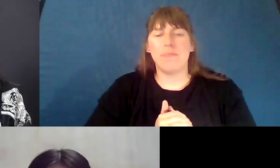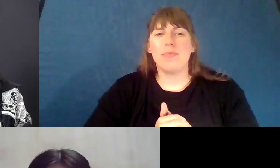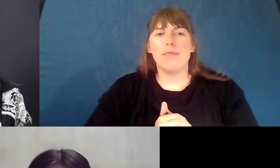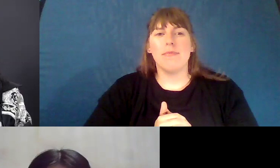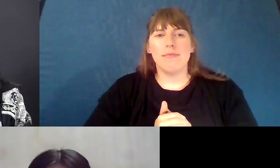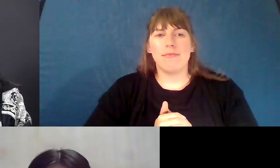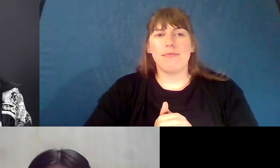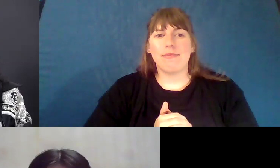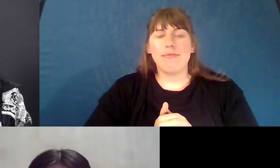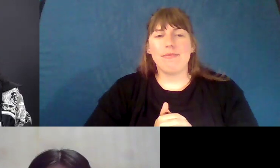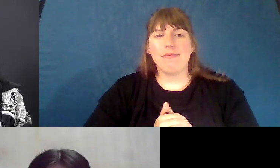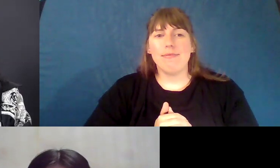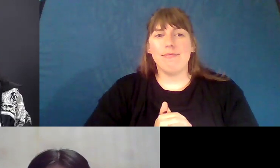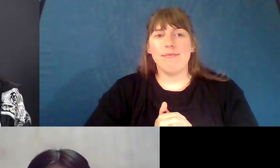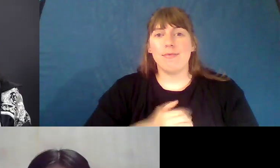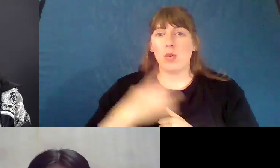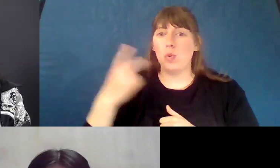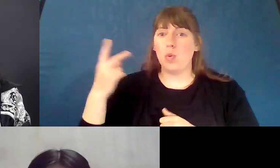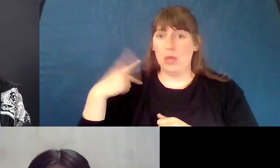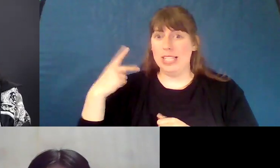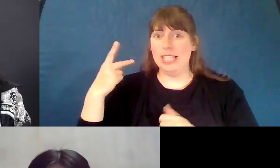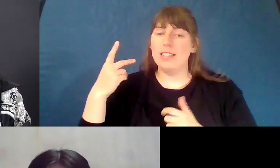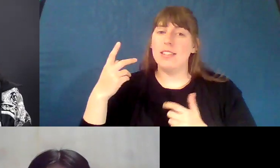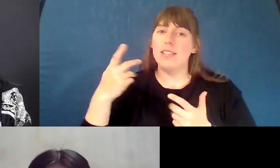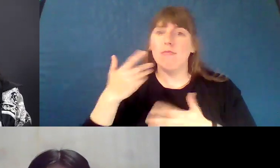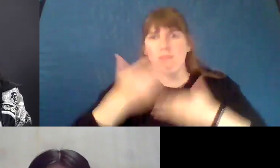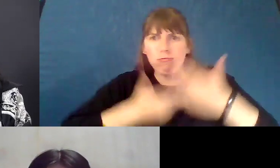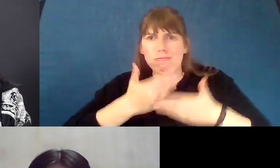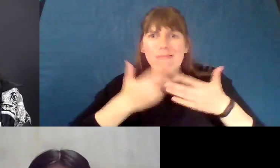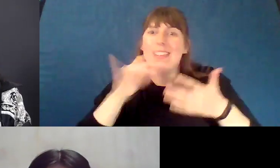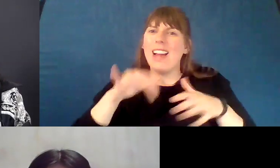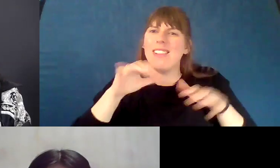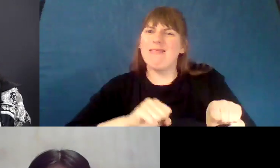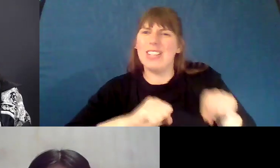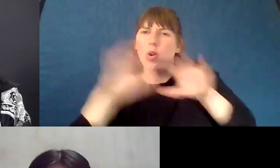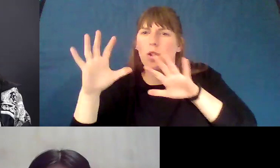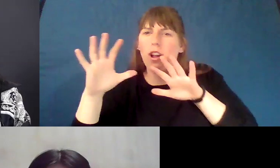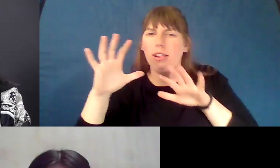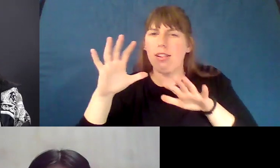with our within our own kind of like, decolonial journey, it's important for us to make sure that